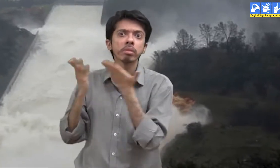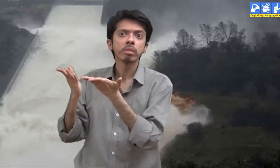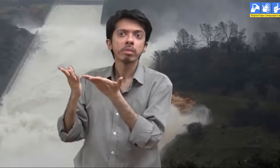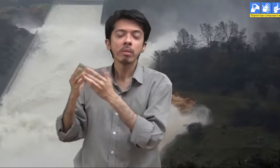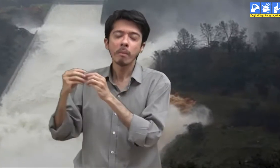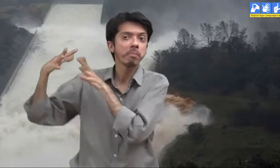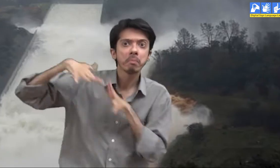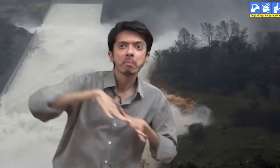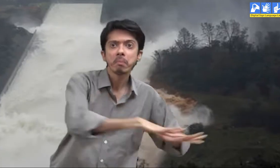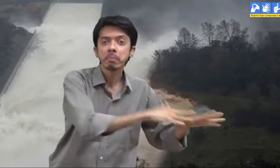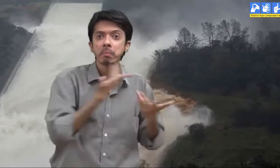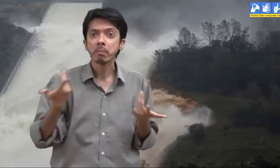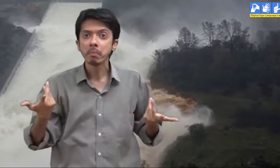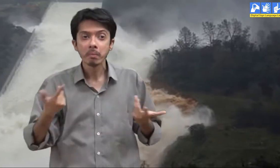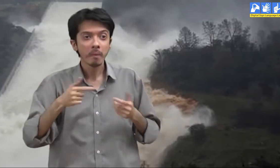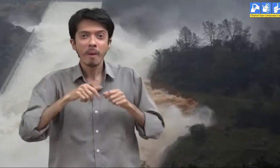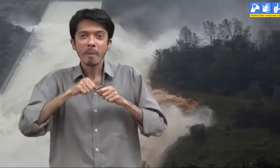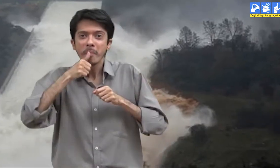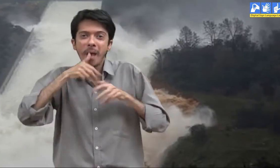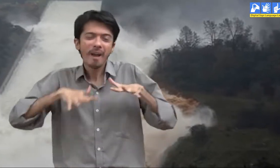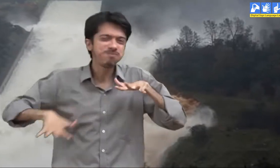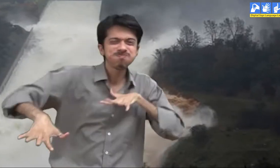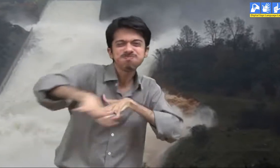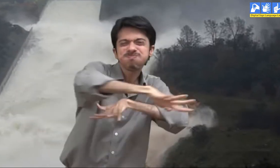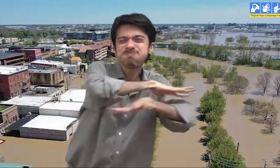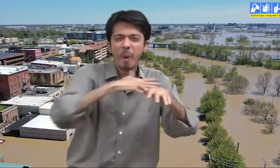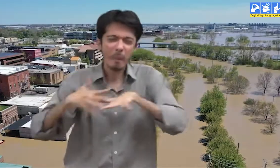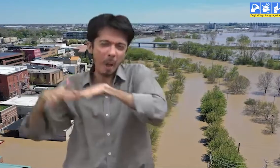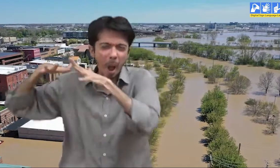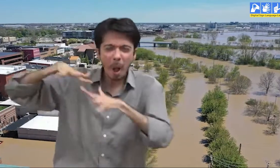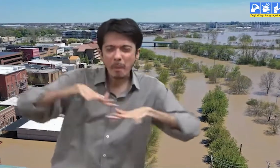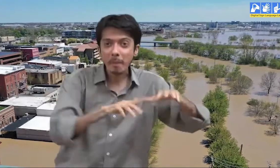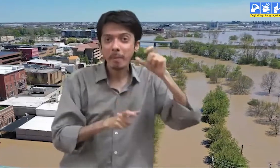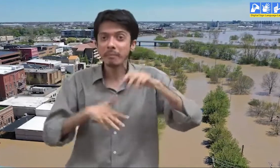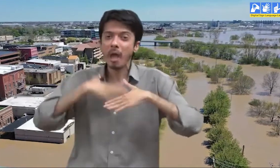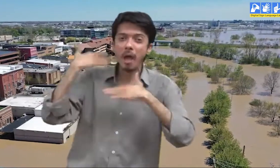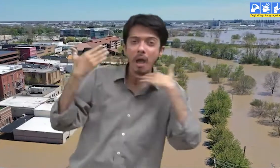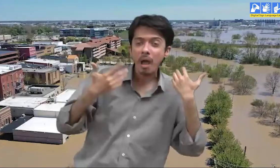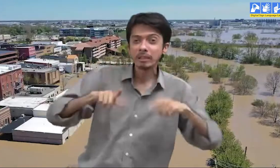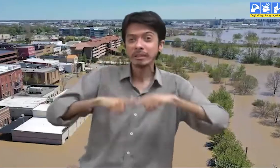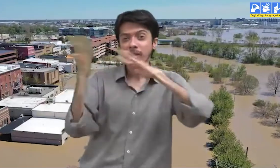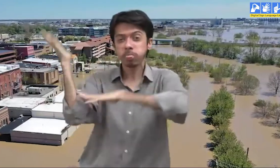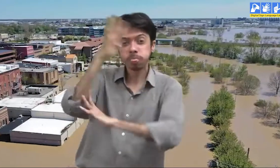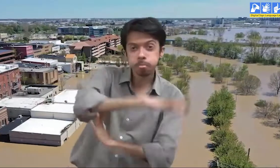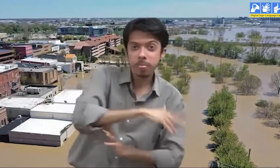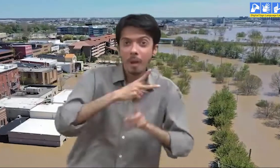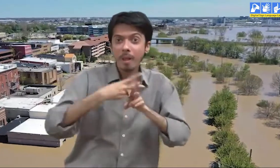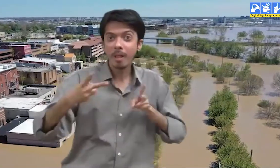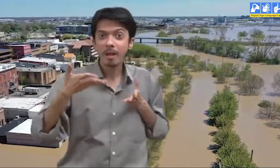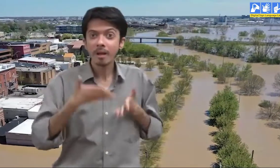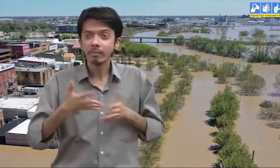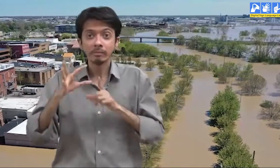high pressure of water which can cause floods in which the lives of many people will be destroyed